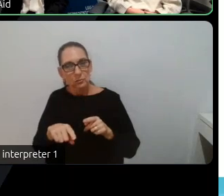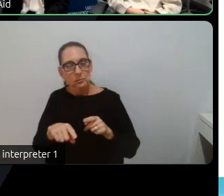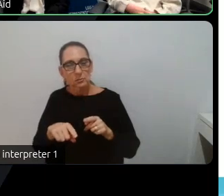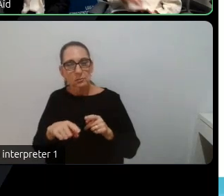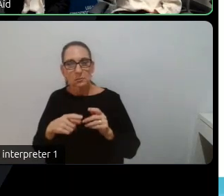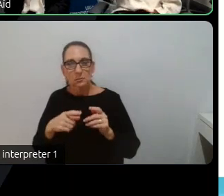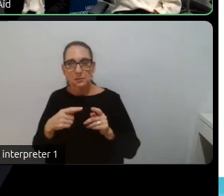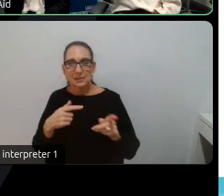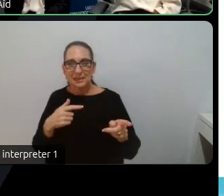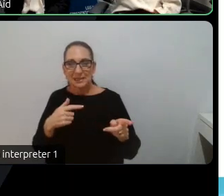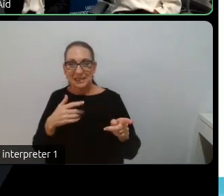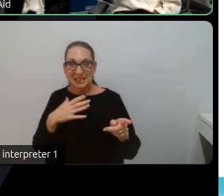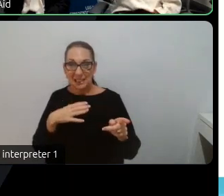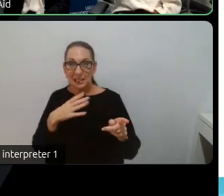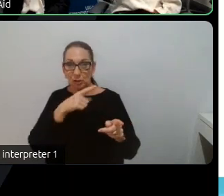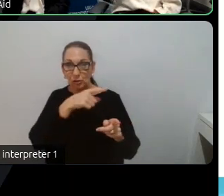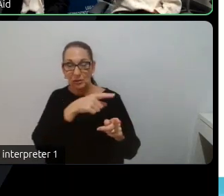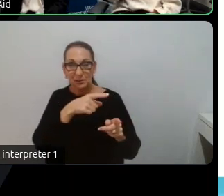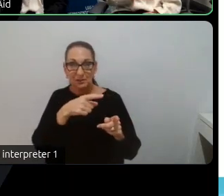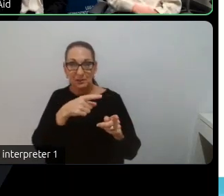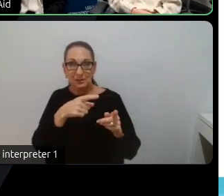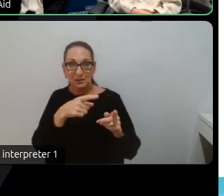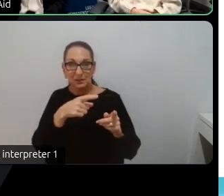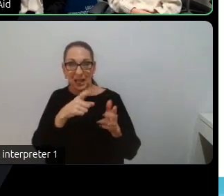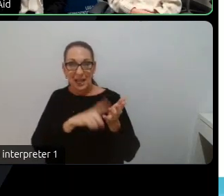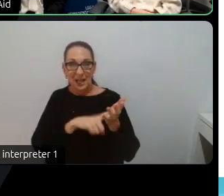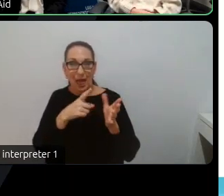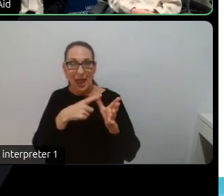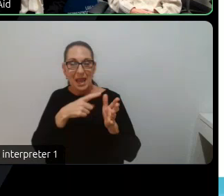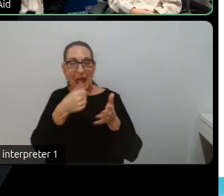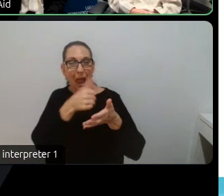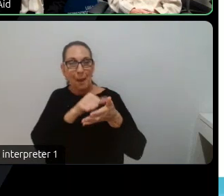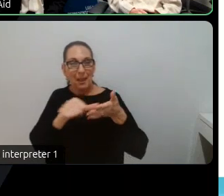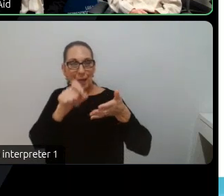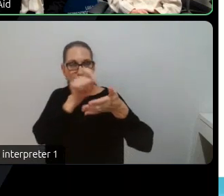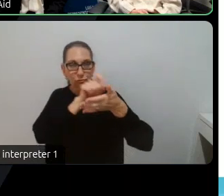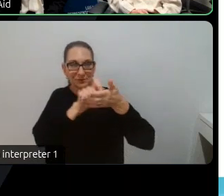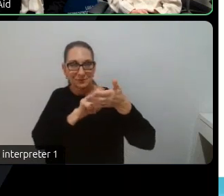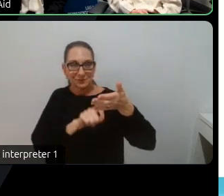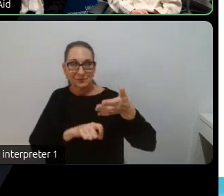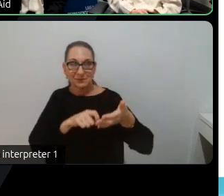the legal aid application which identifies that there needs to be a dispute about a substantial